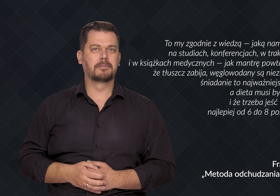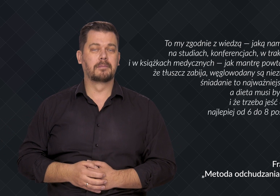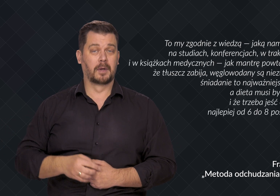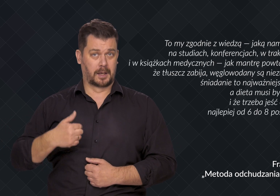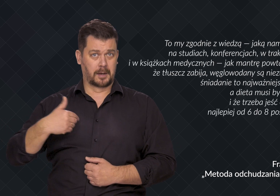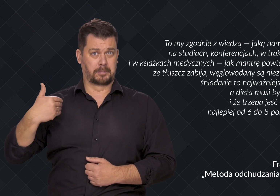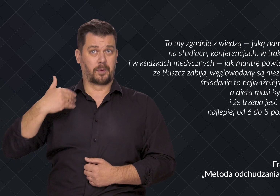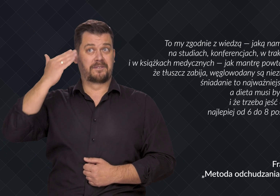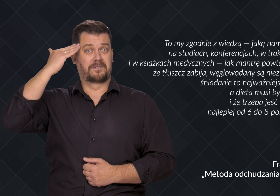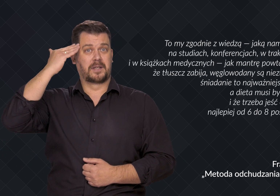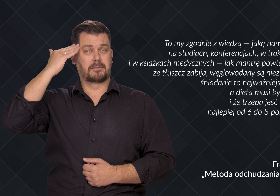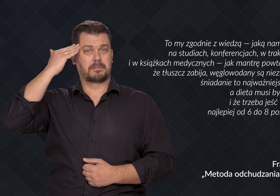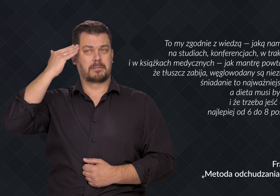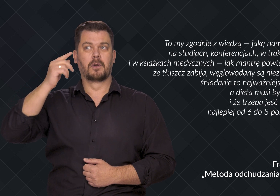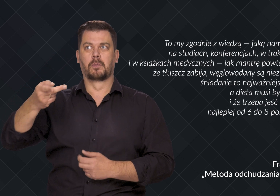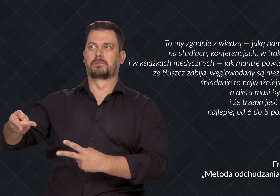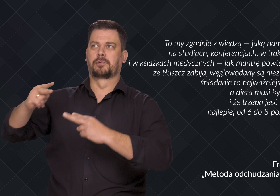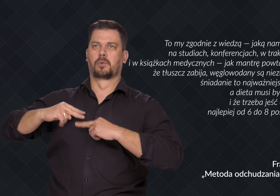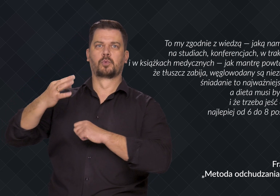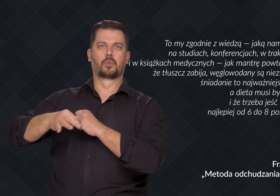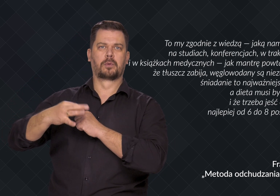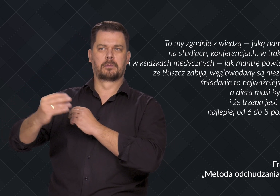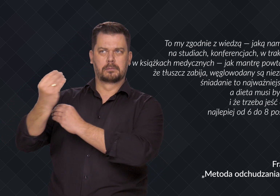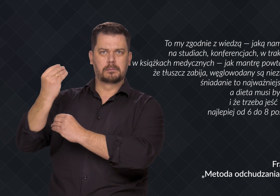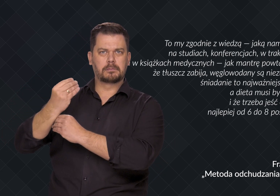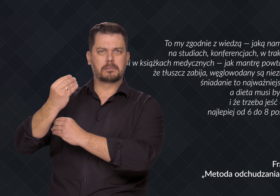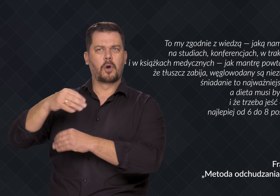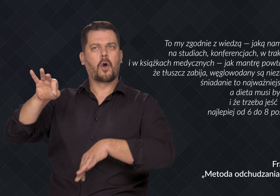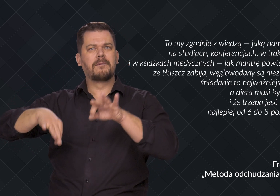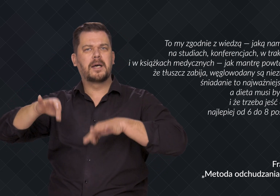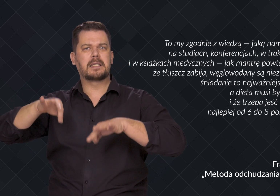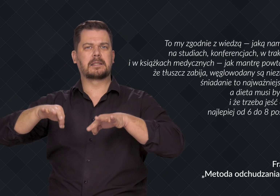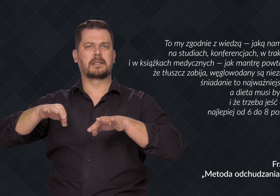We, in accordance with the knowledge — imparted to us during our studies, conferences,